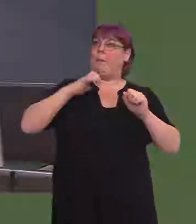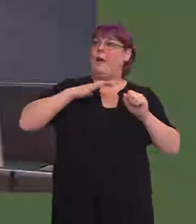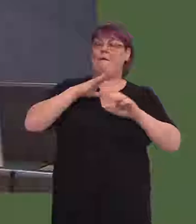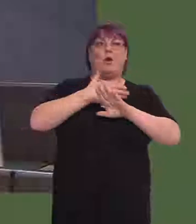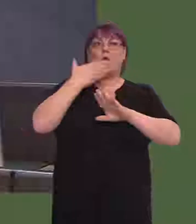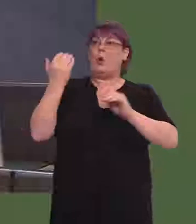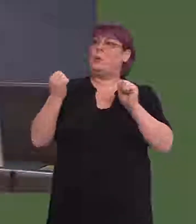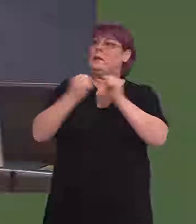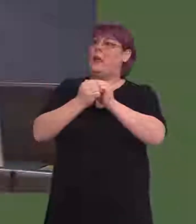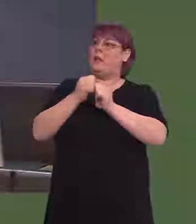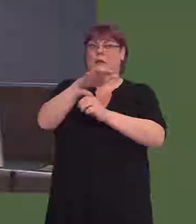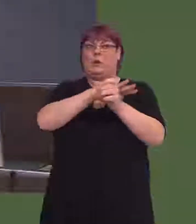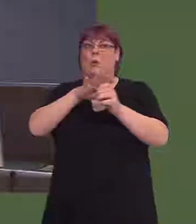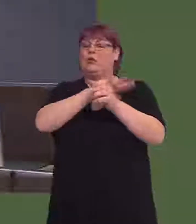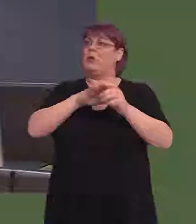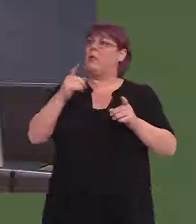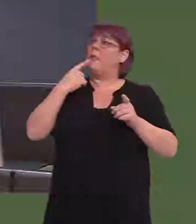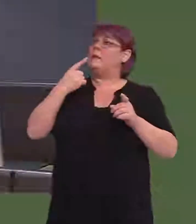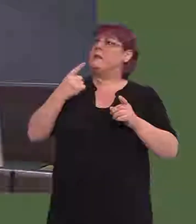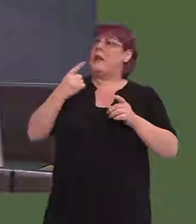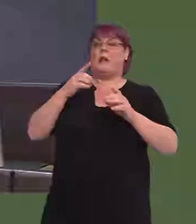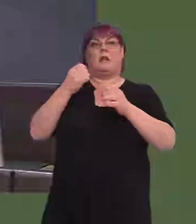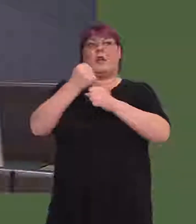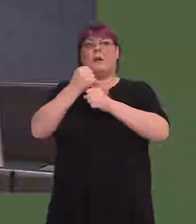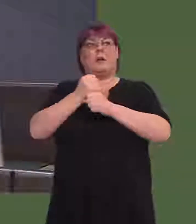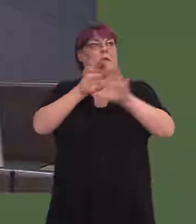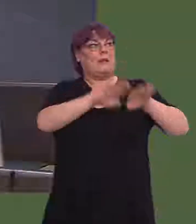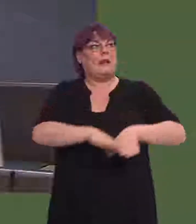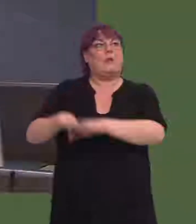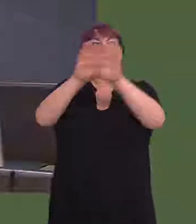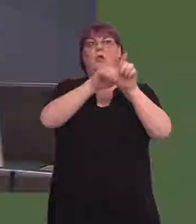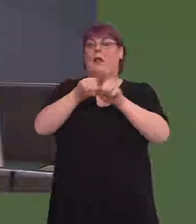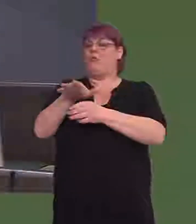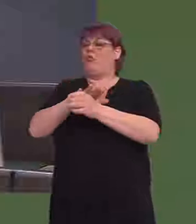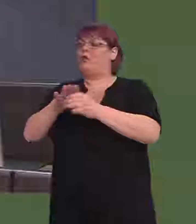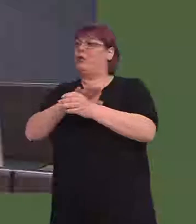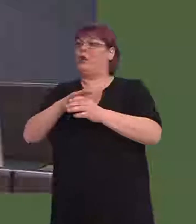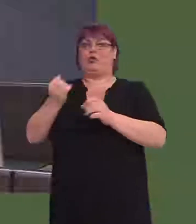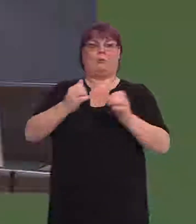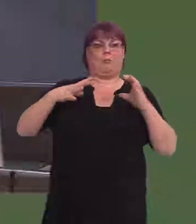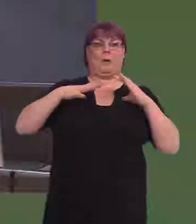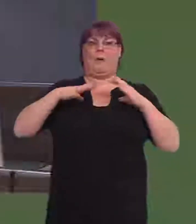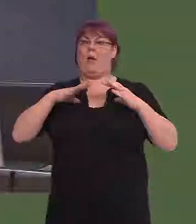They say that Governments, national and regional, have preparations in place for such an outcomeówhy